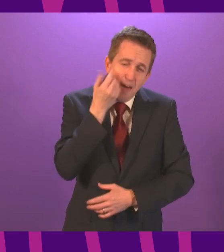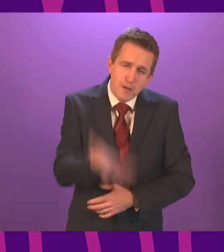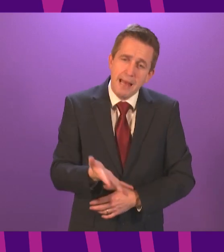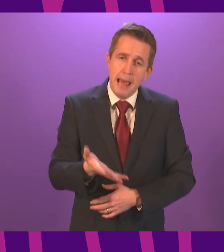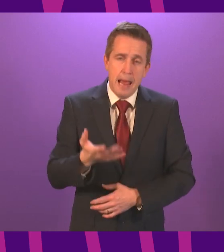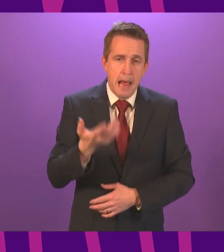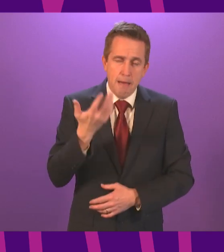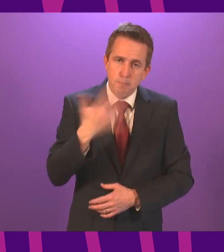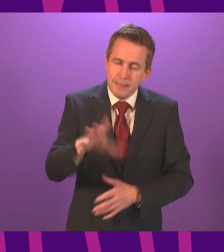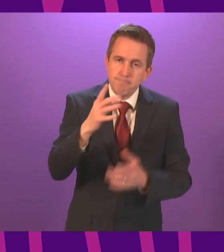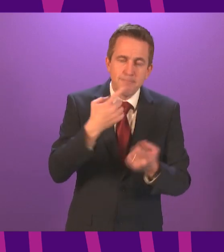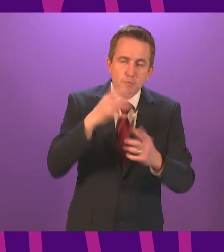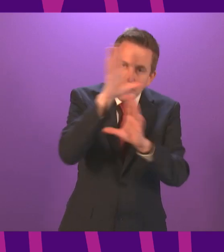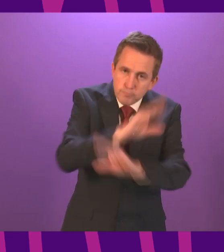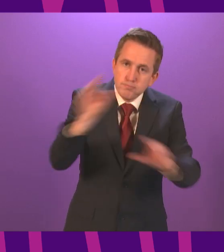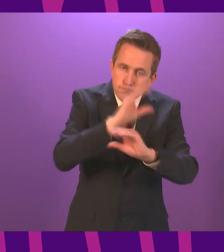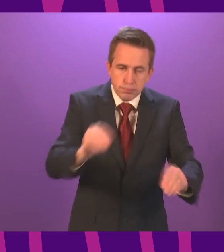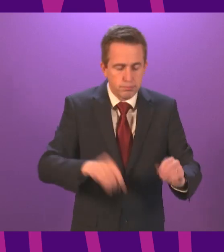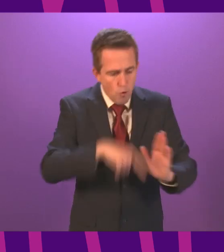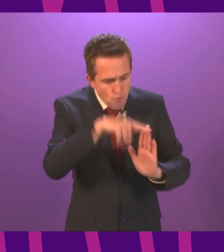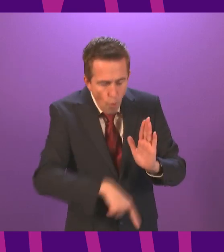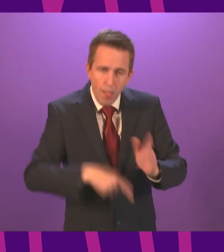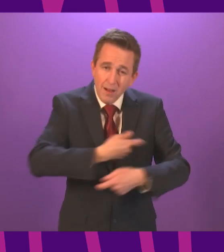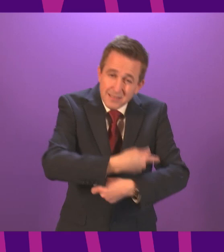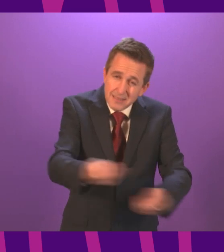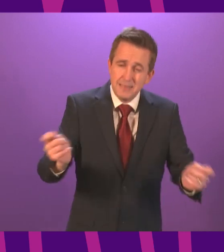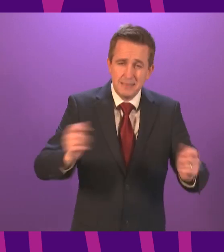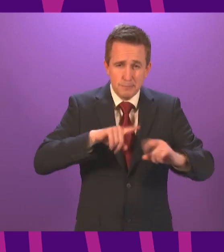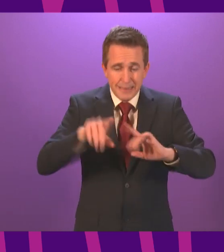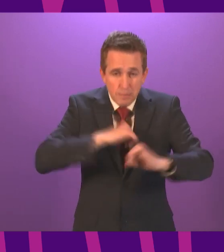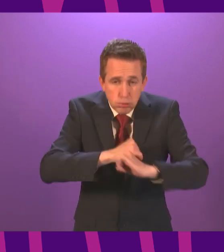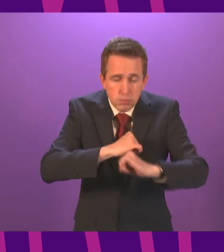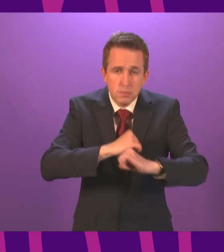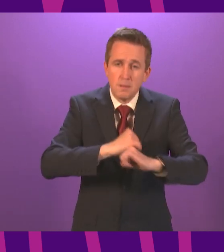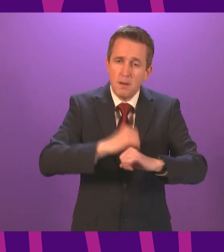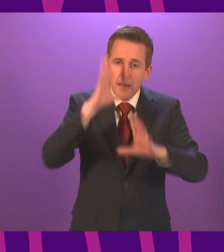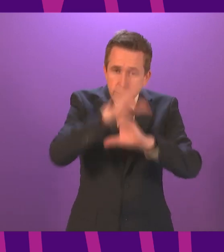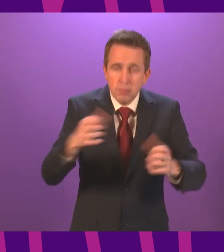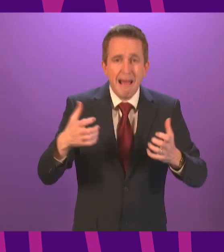the rules that are in place and how they can abide by those rules. I think that I have